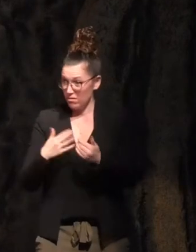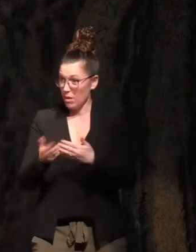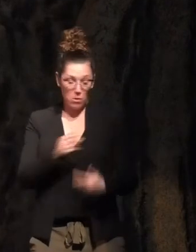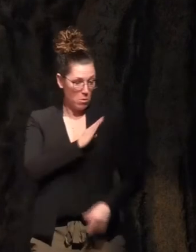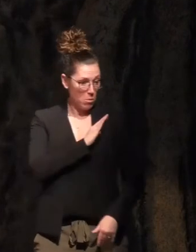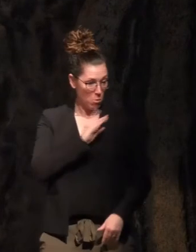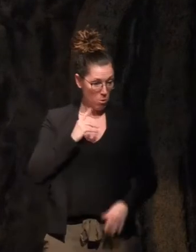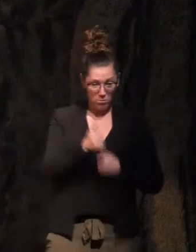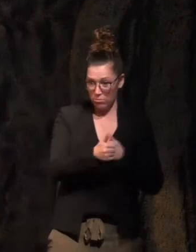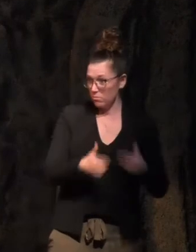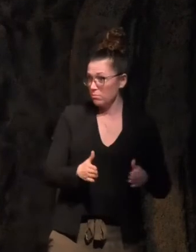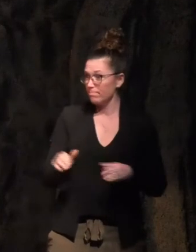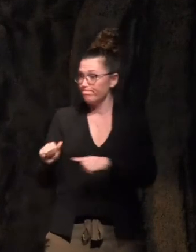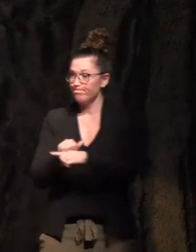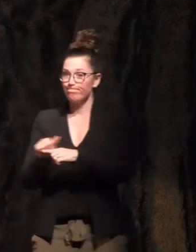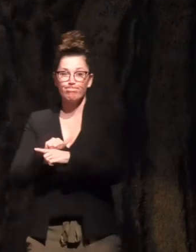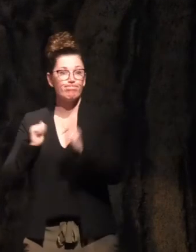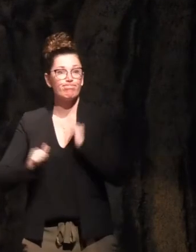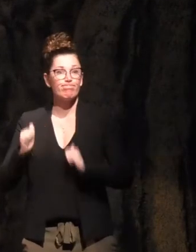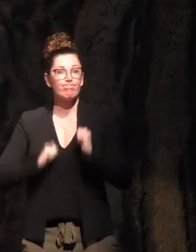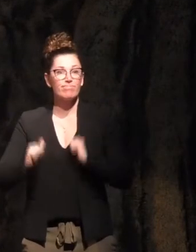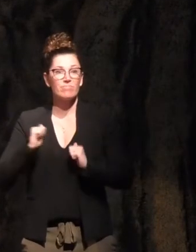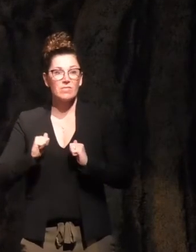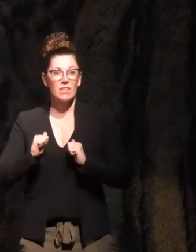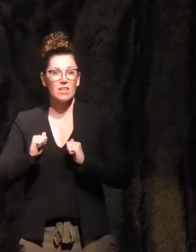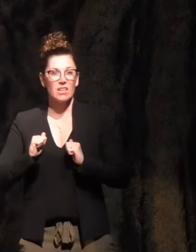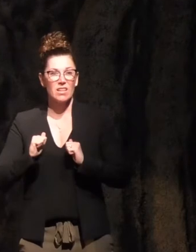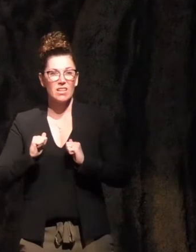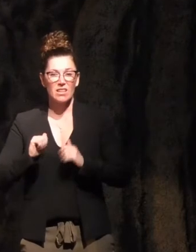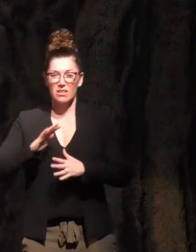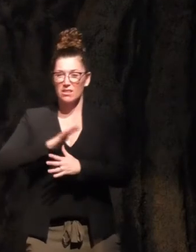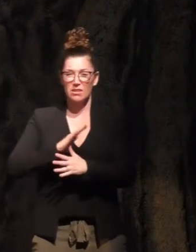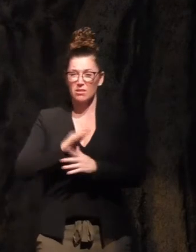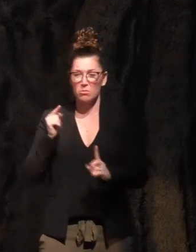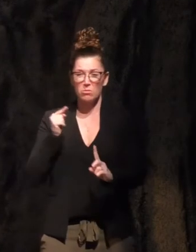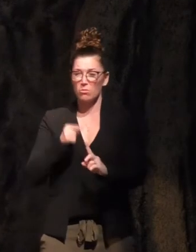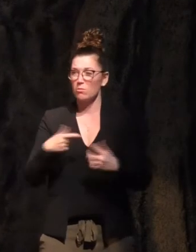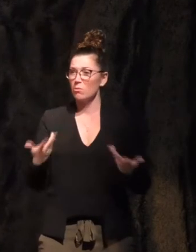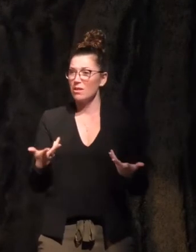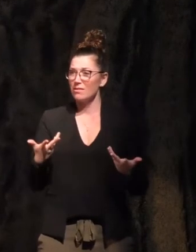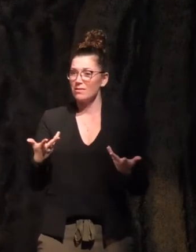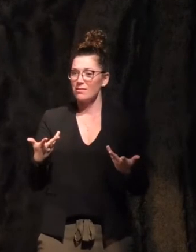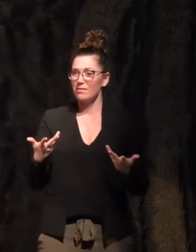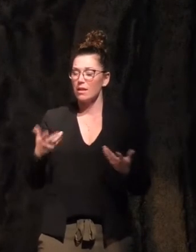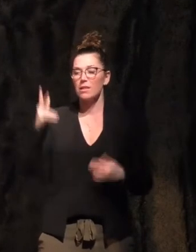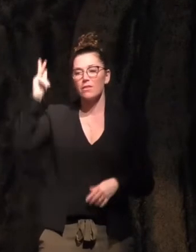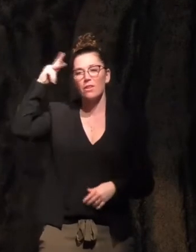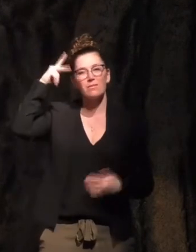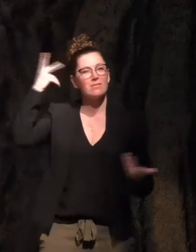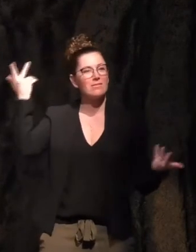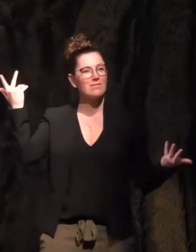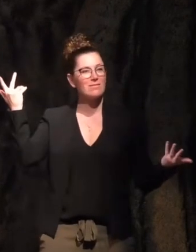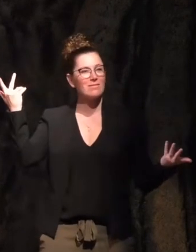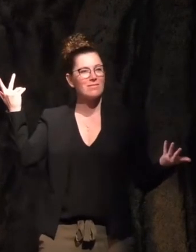is the underlying philosophy. I think it's currently our most important, maybe our only truly important work in progress.